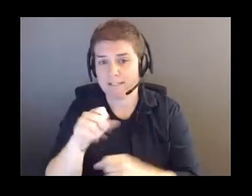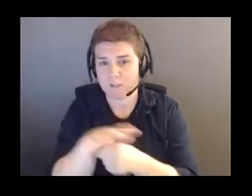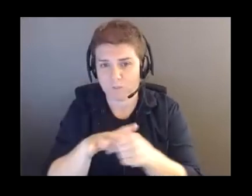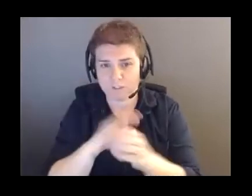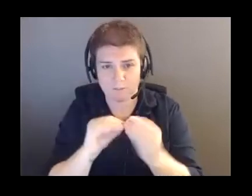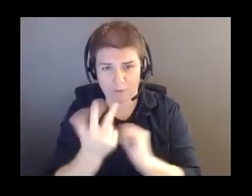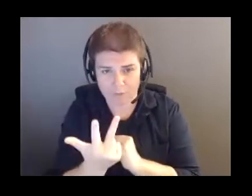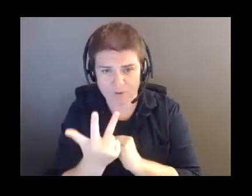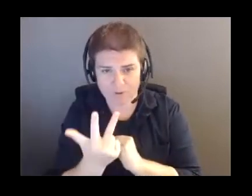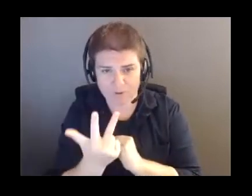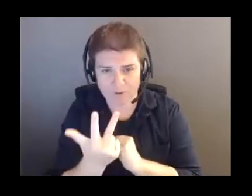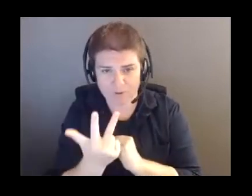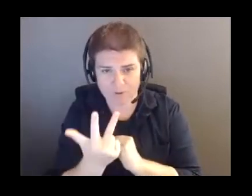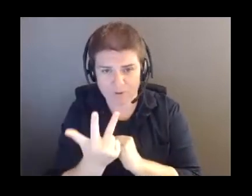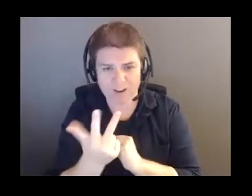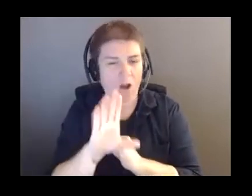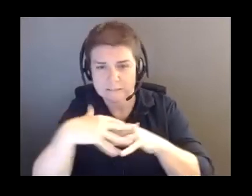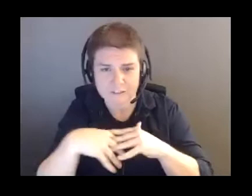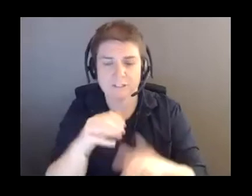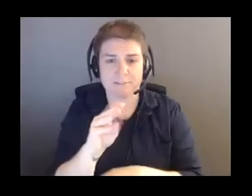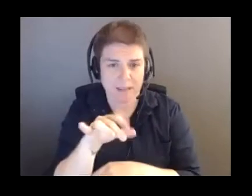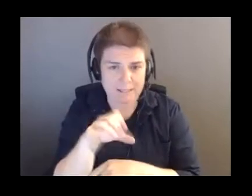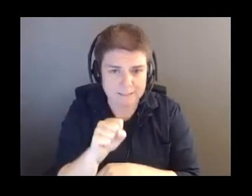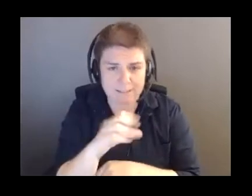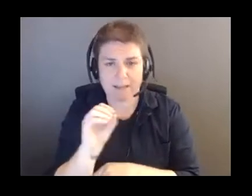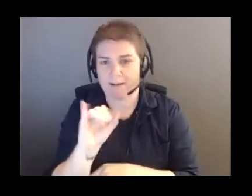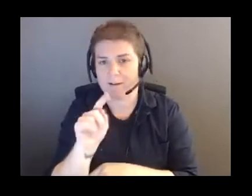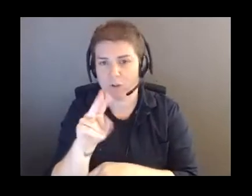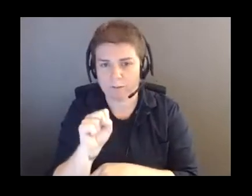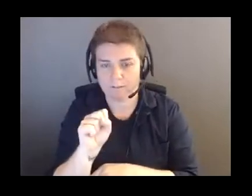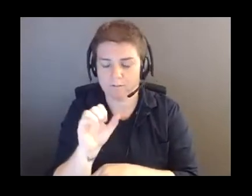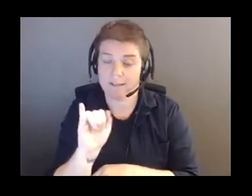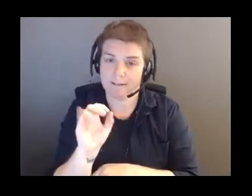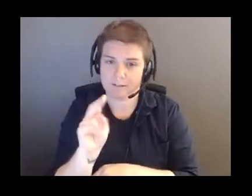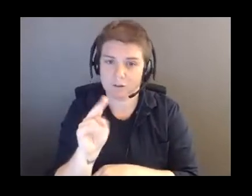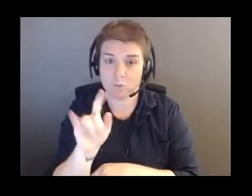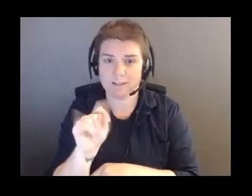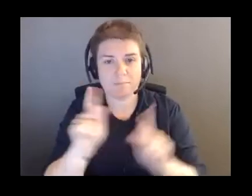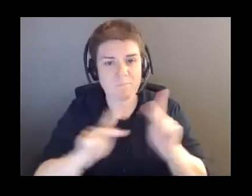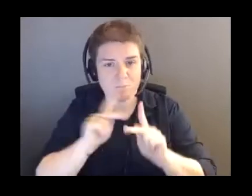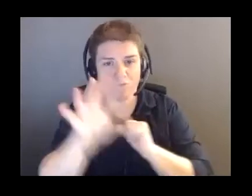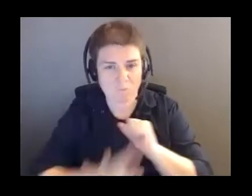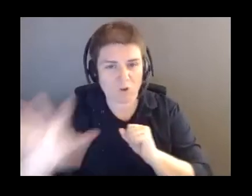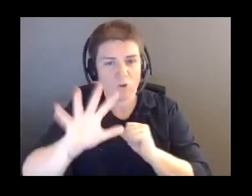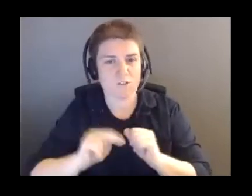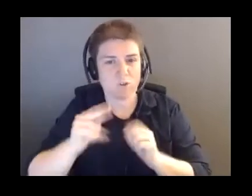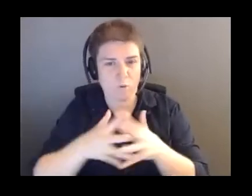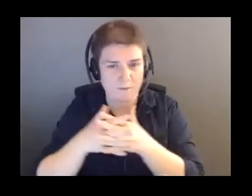Nations, Métis, and Inuit peoples from across North America, that call Calgary, Moh’kinsstis